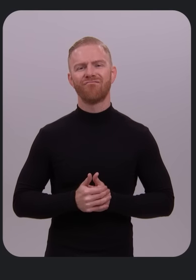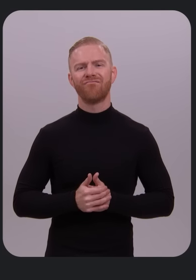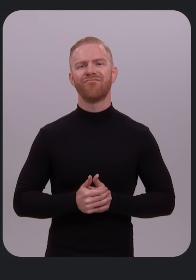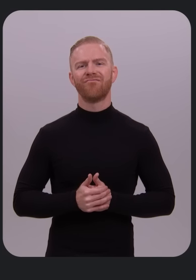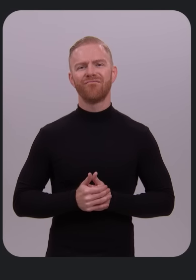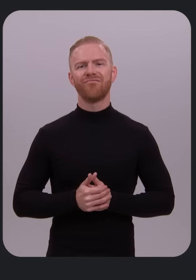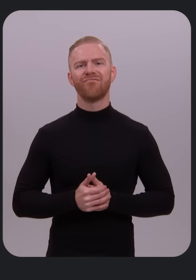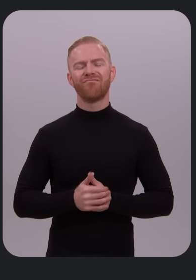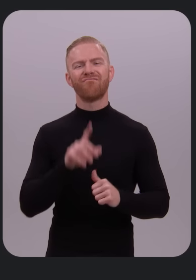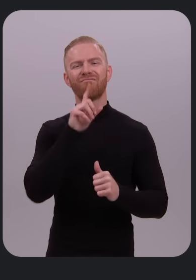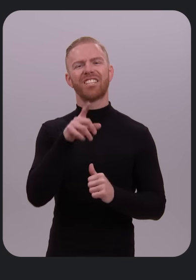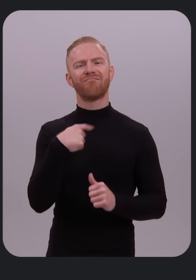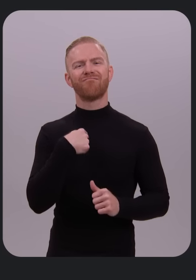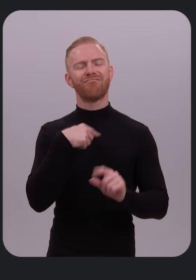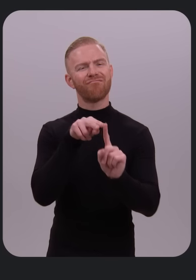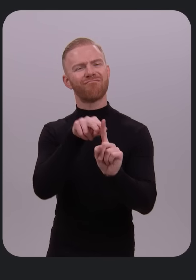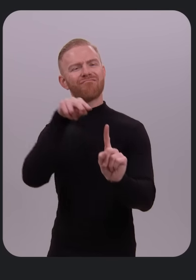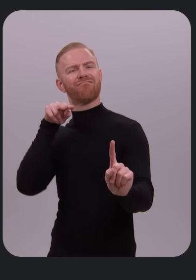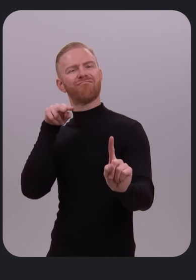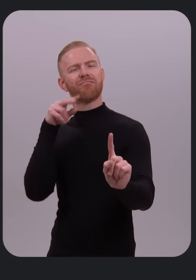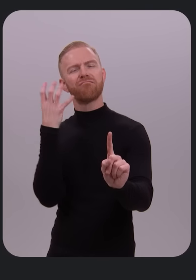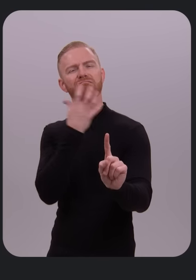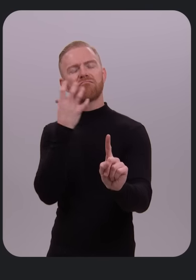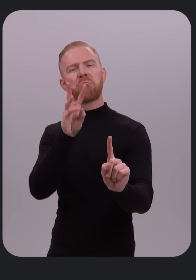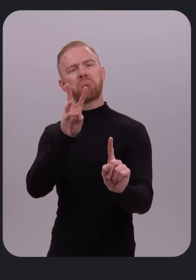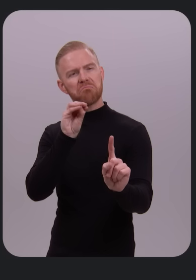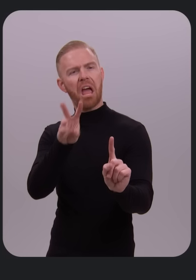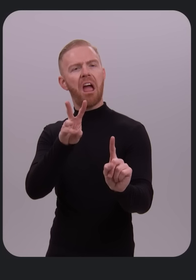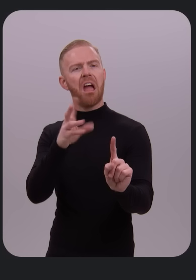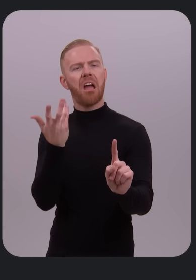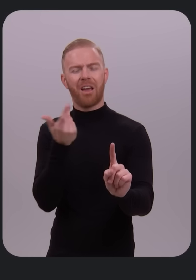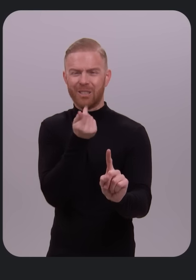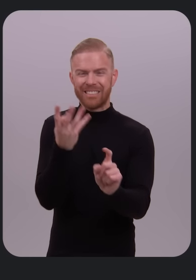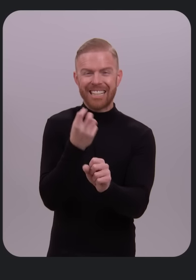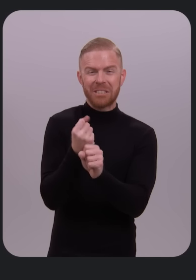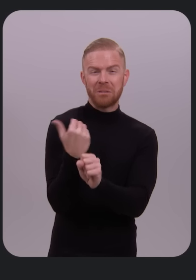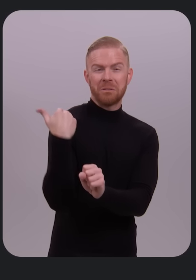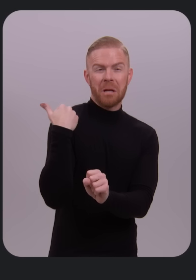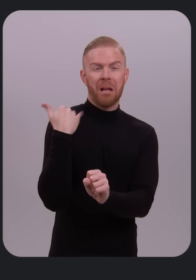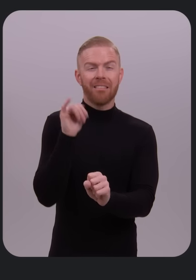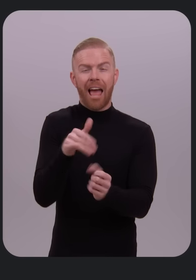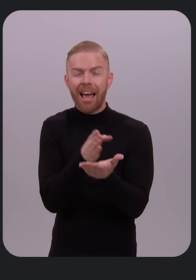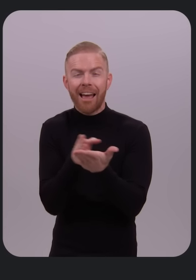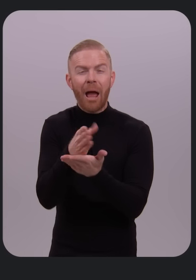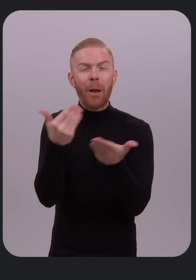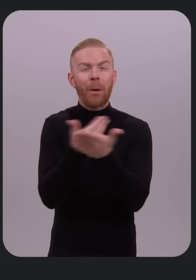Taking a step back, it's amazing to me that even just a few years ago, the frontier technology